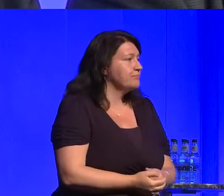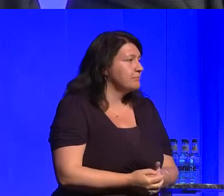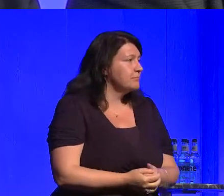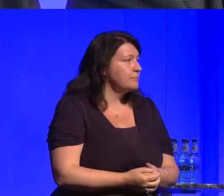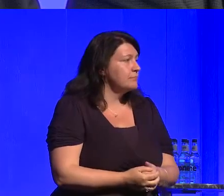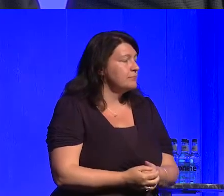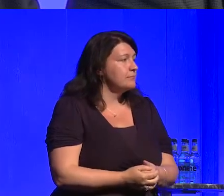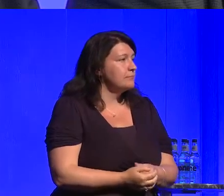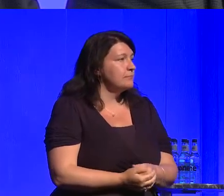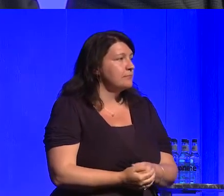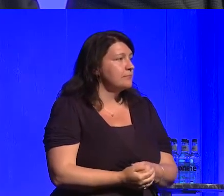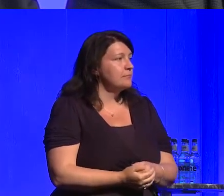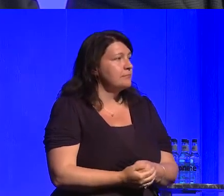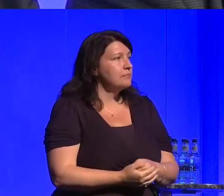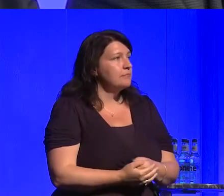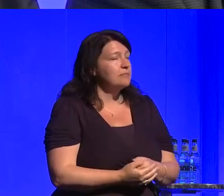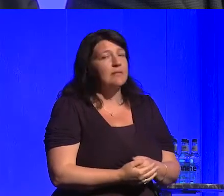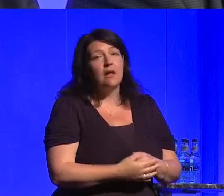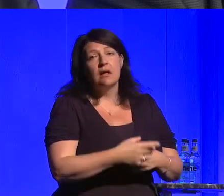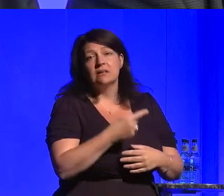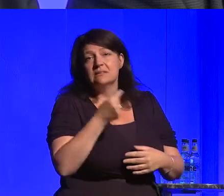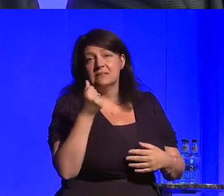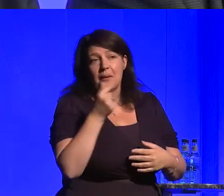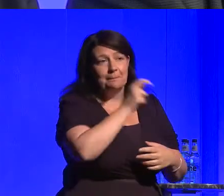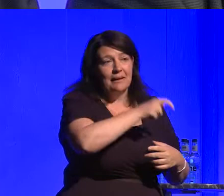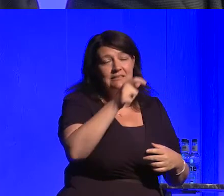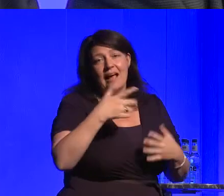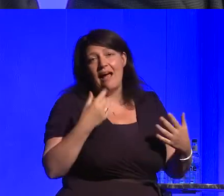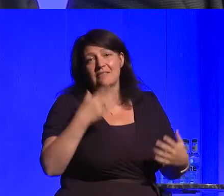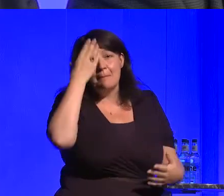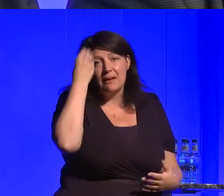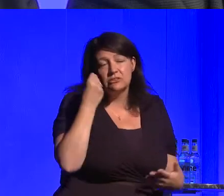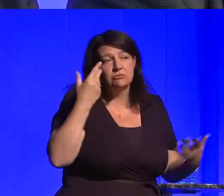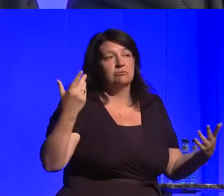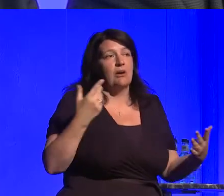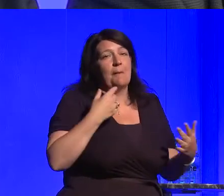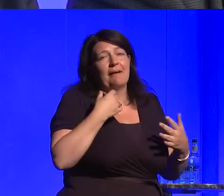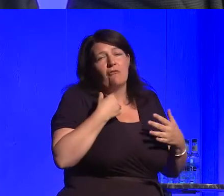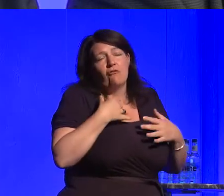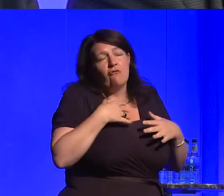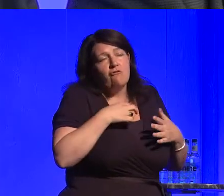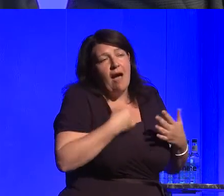A lot of the patients will have things like dementia, frailty.